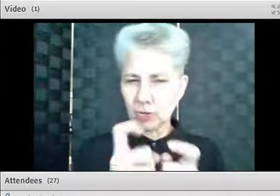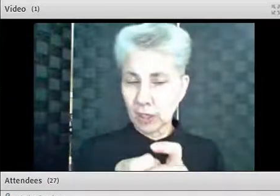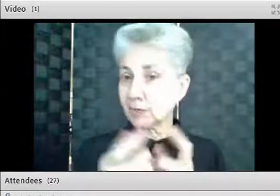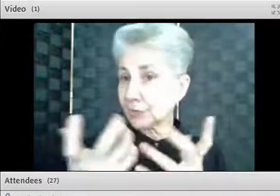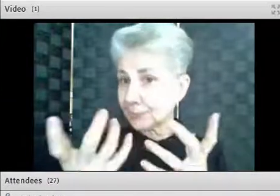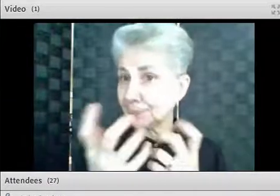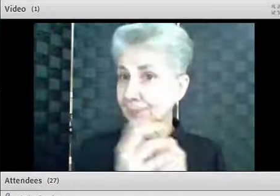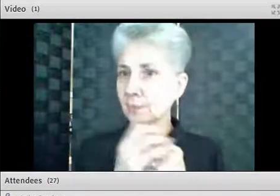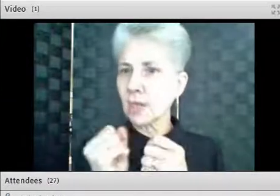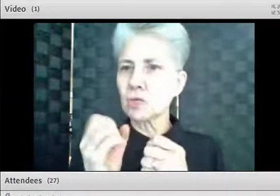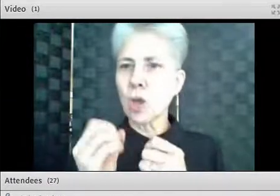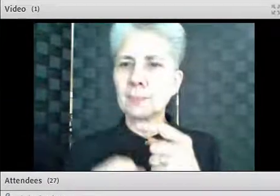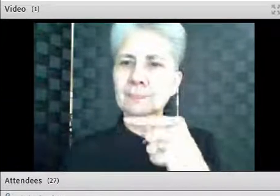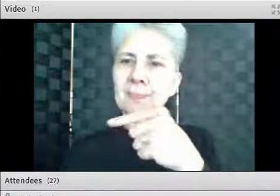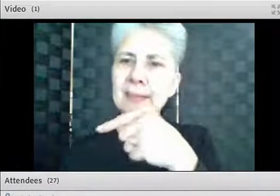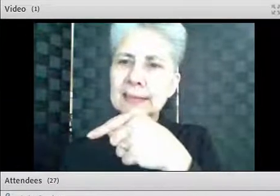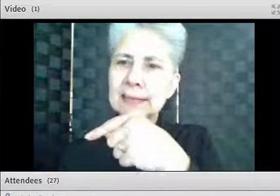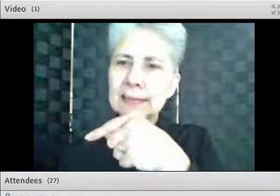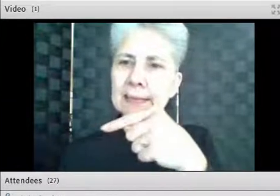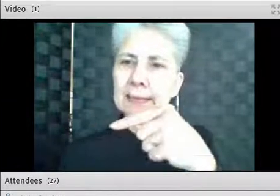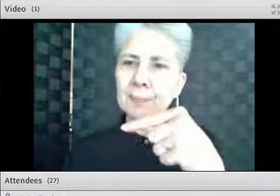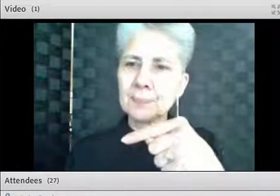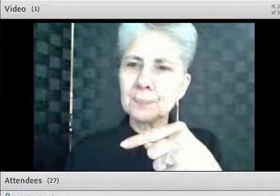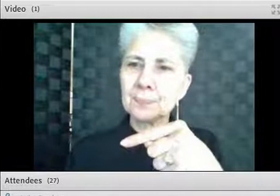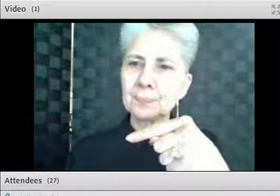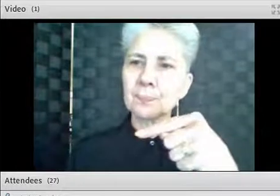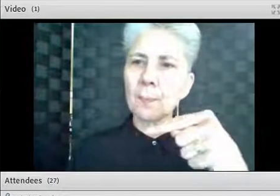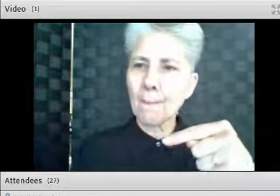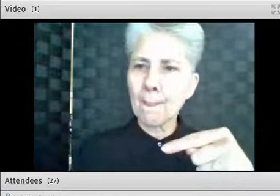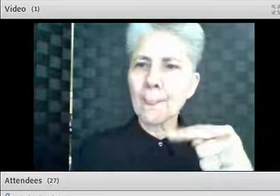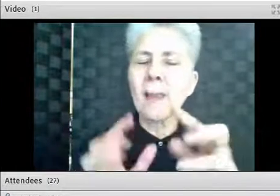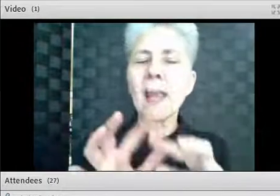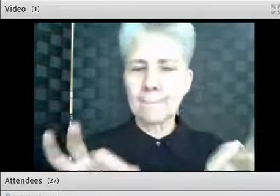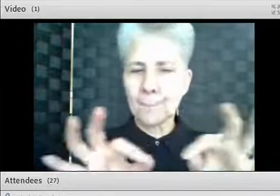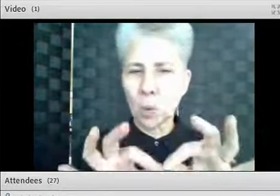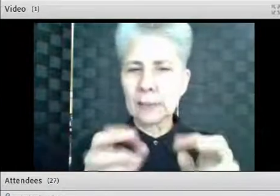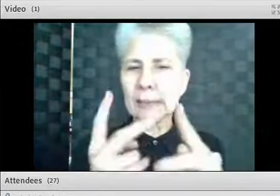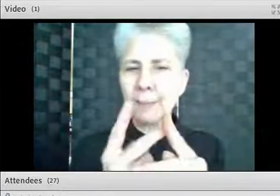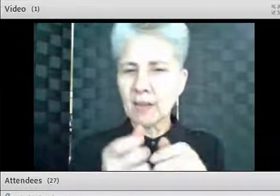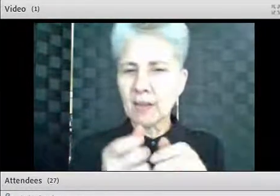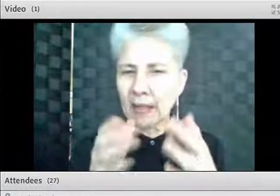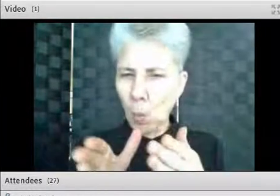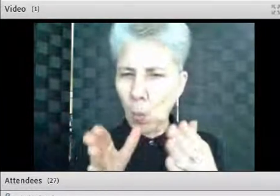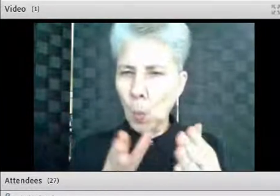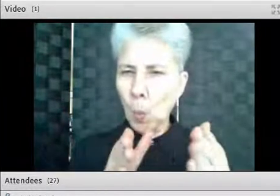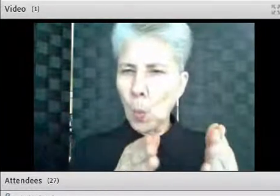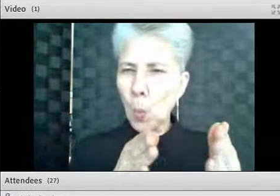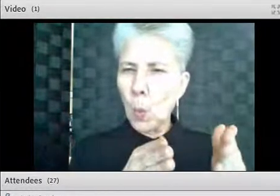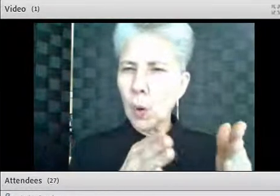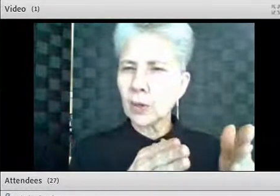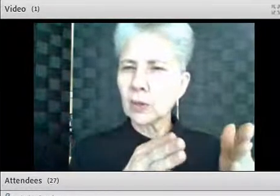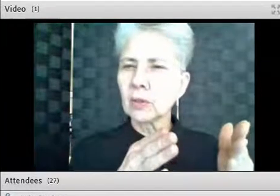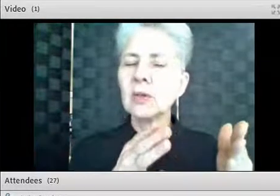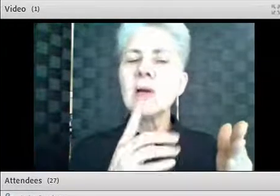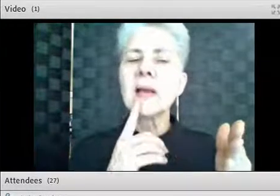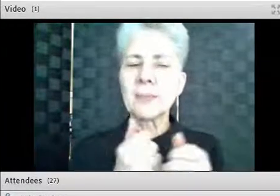So that's key, so it keeps everything in the order -- All these resources on the shelf together by topic,